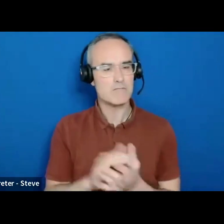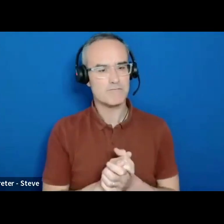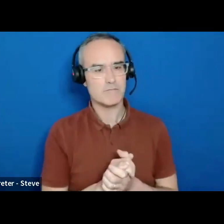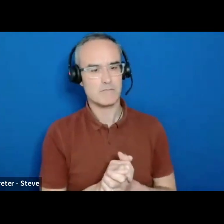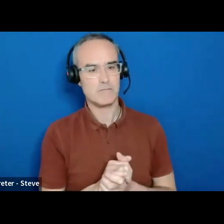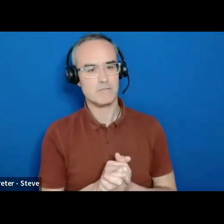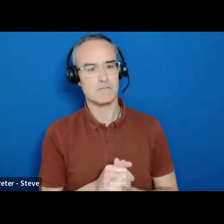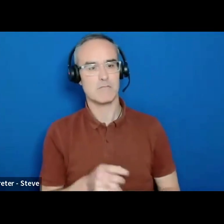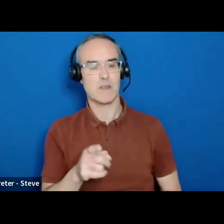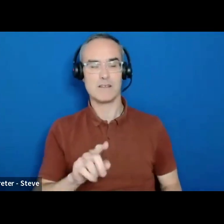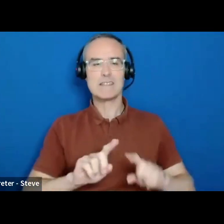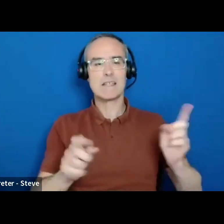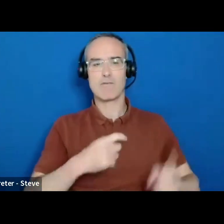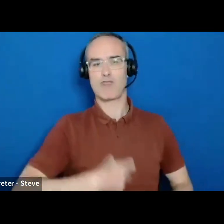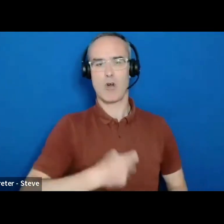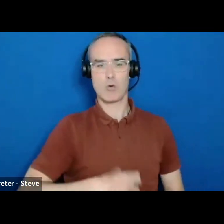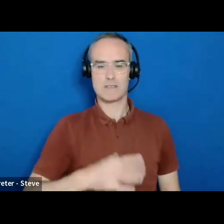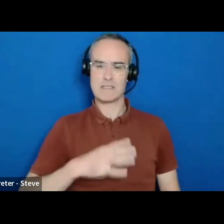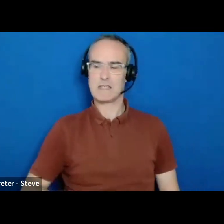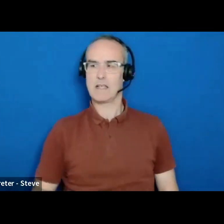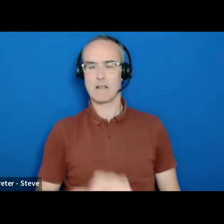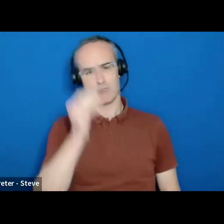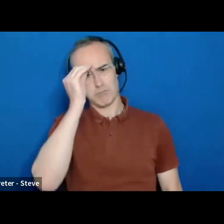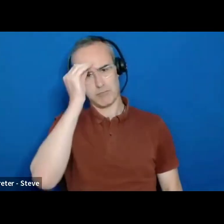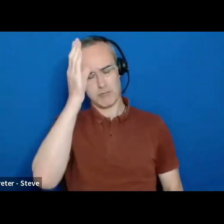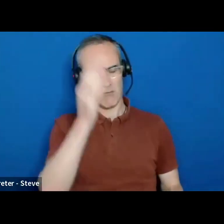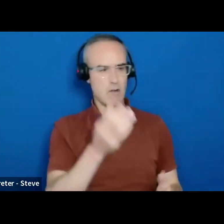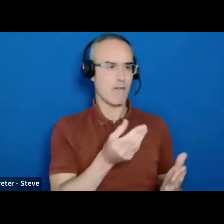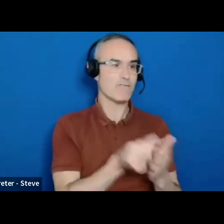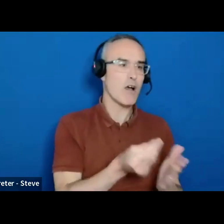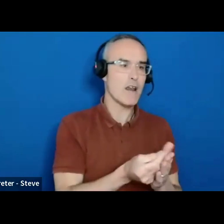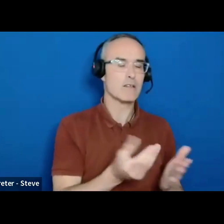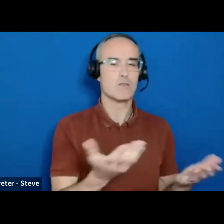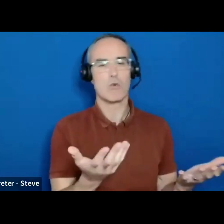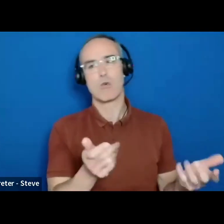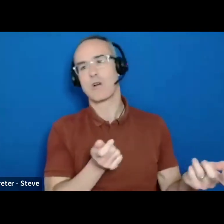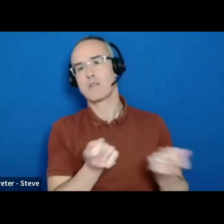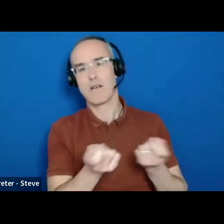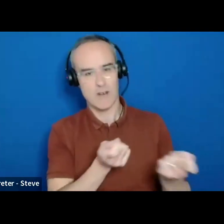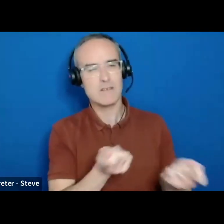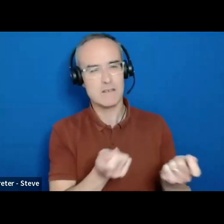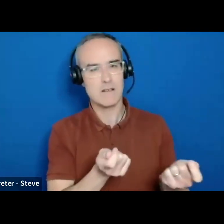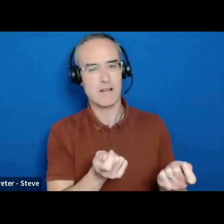looking for more kind of finance and governance kind of skills, and they're, they're quite common as well.